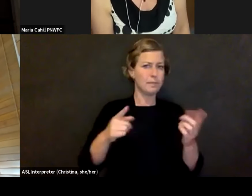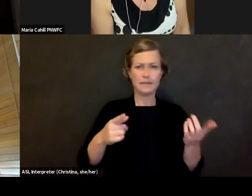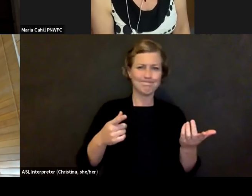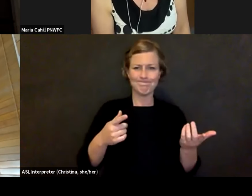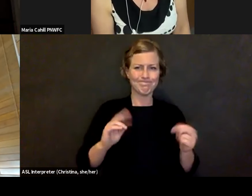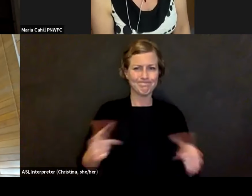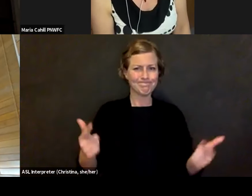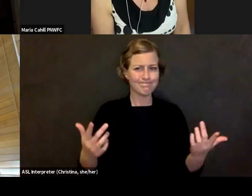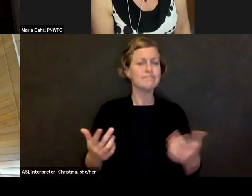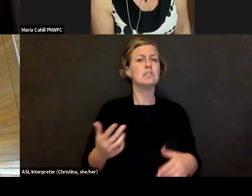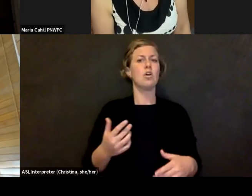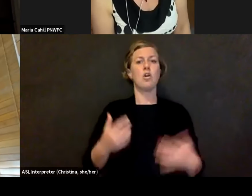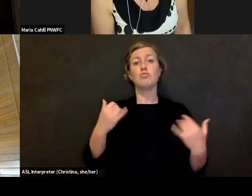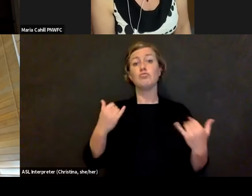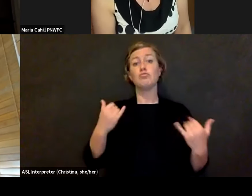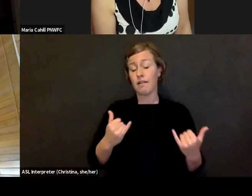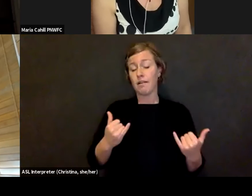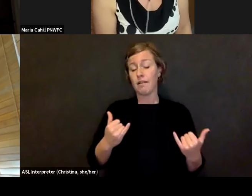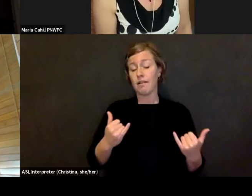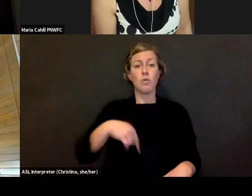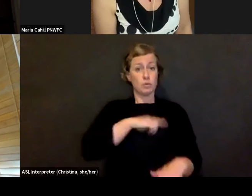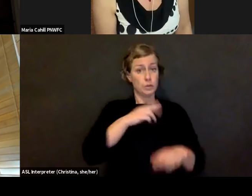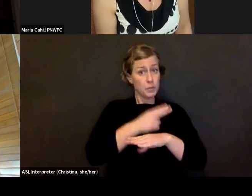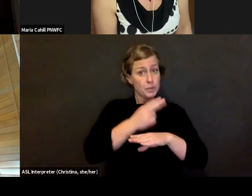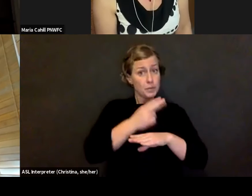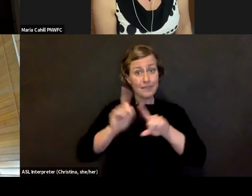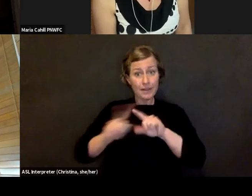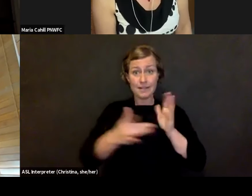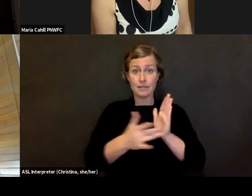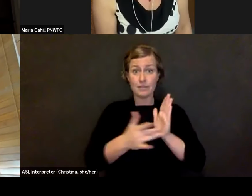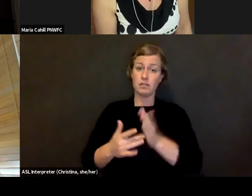don't have it, we have a piece of technology that's kind